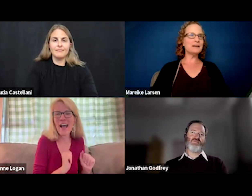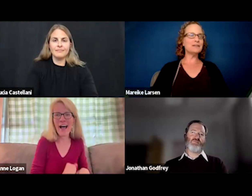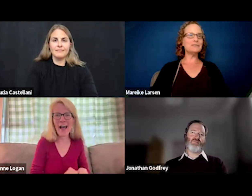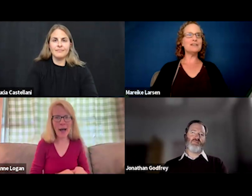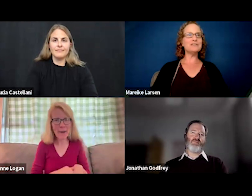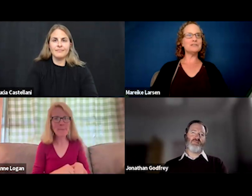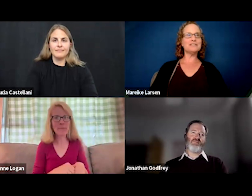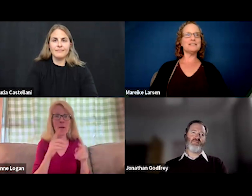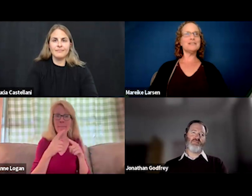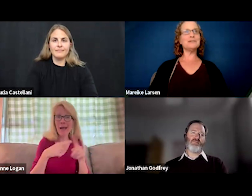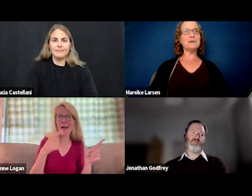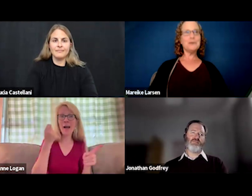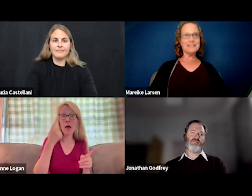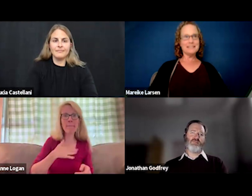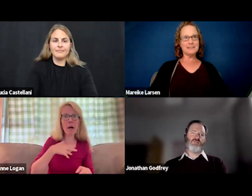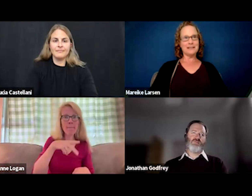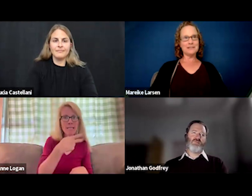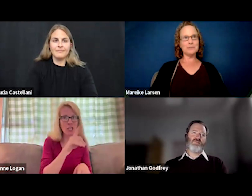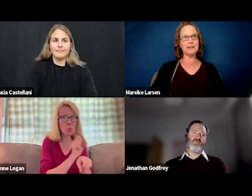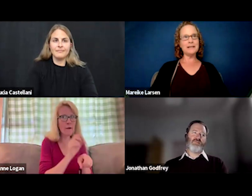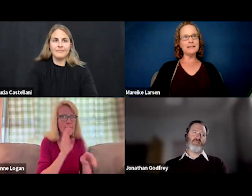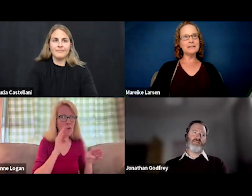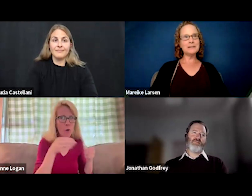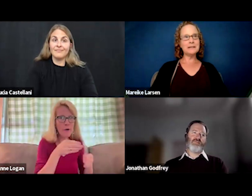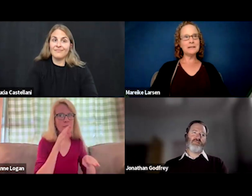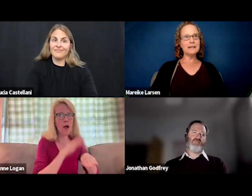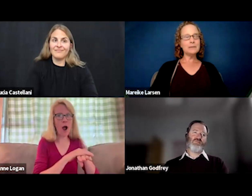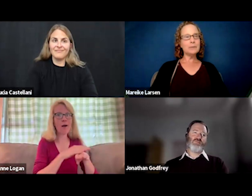and my advisor is still requesting some things from me.